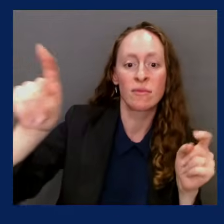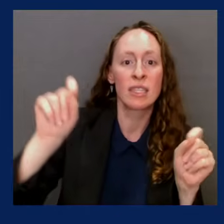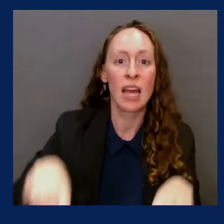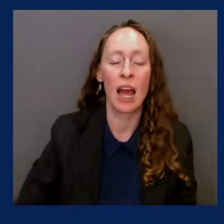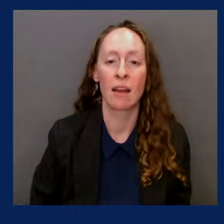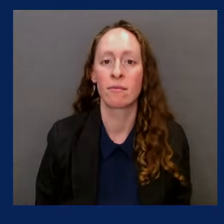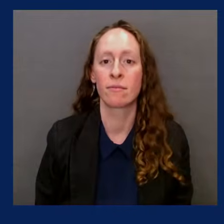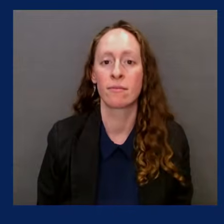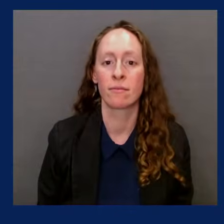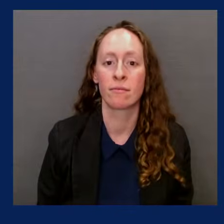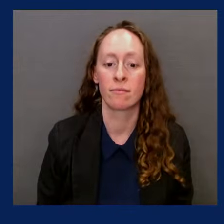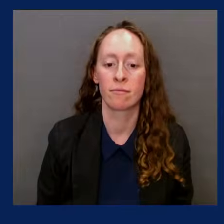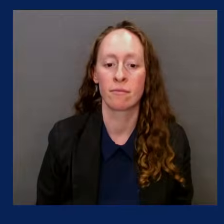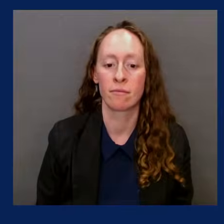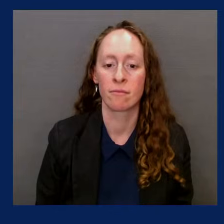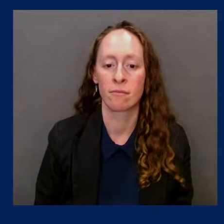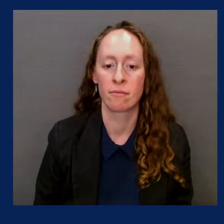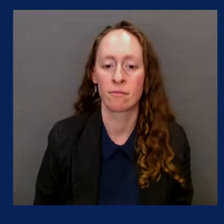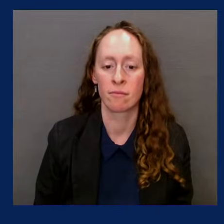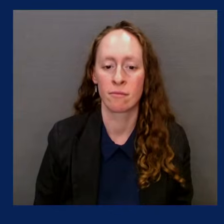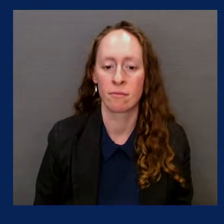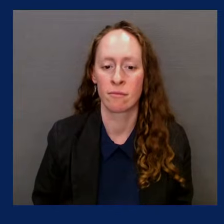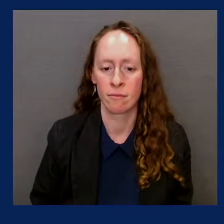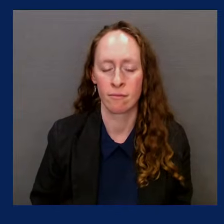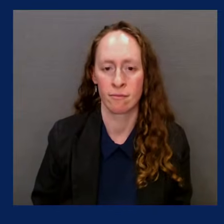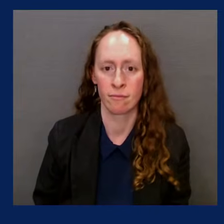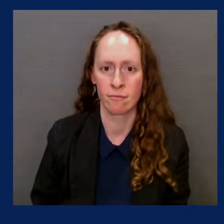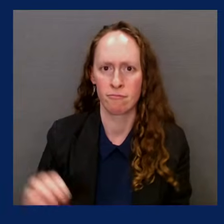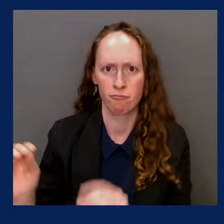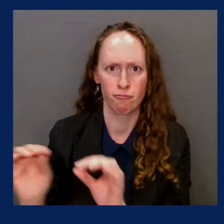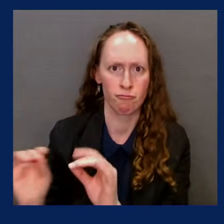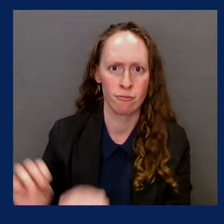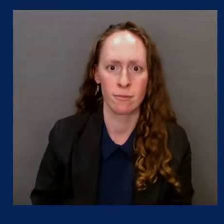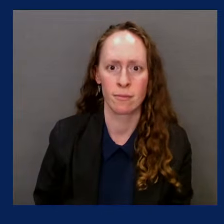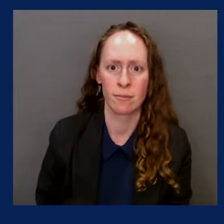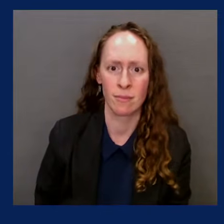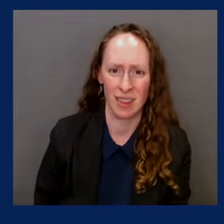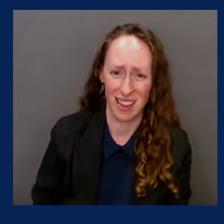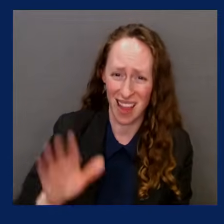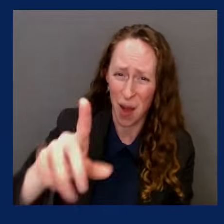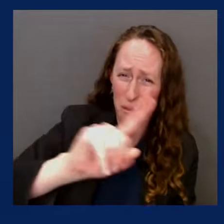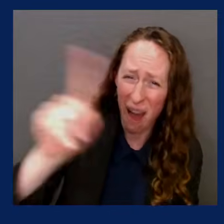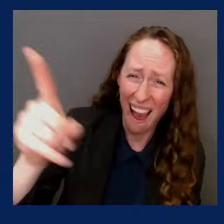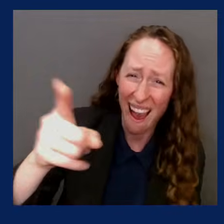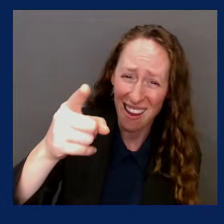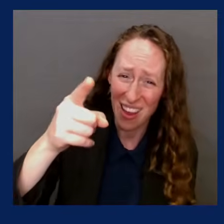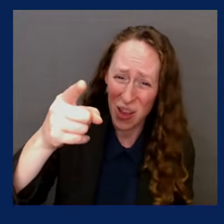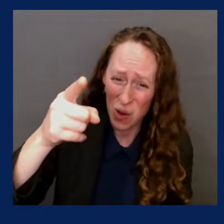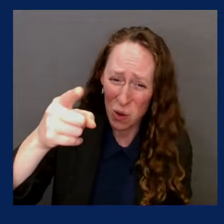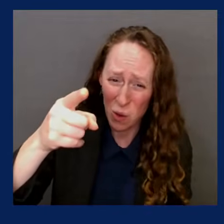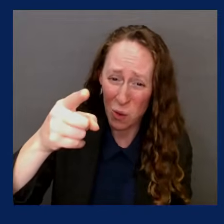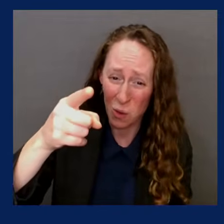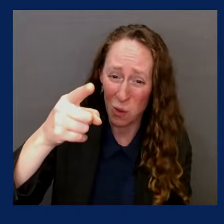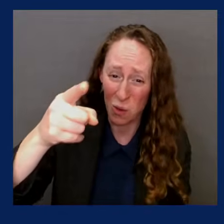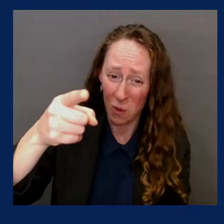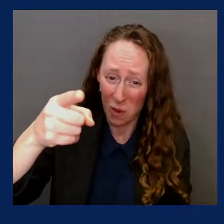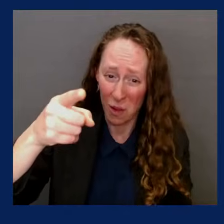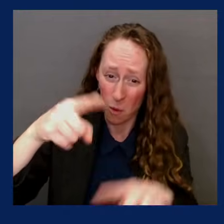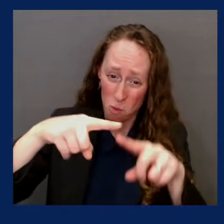President Biden: Pardon me? The Press: You're the reliable partner in terms of when you say you're going to deliver something, the U.S. and its partners deliver things. President Biden: Well, I --